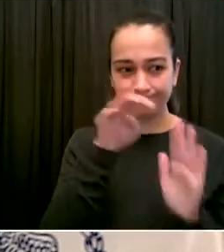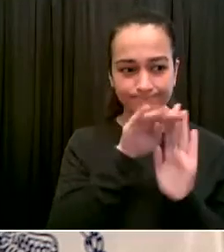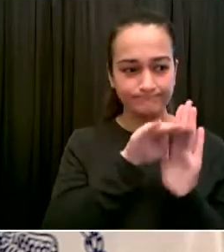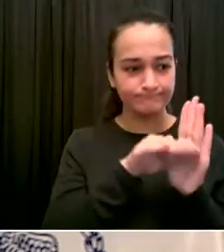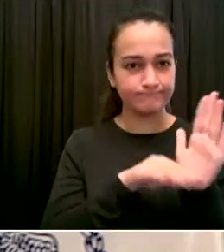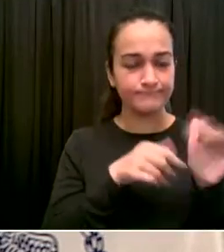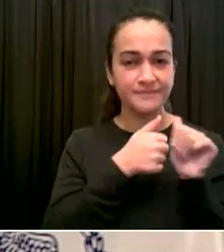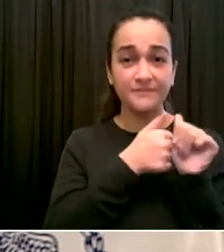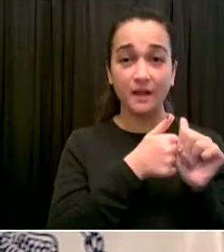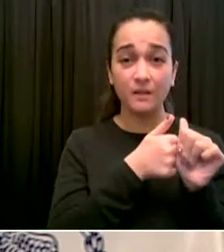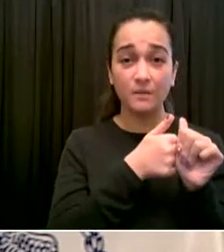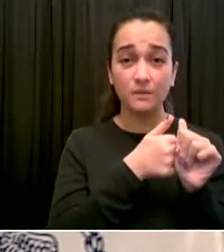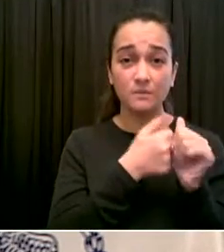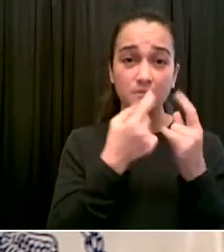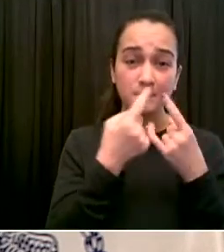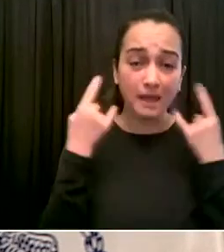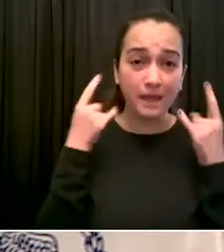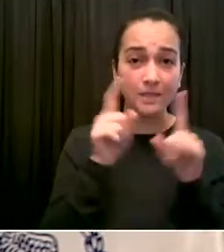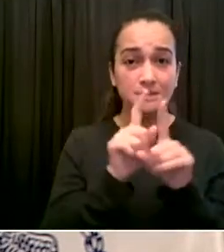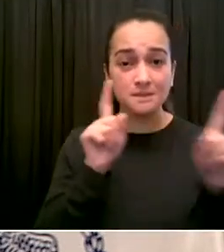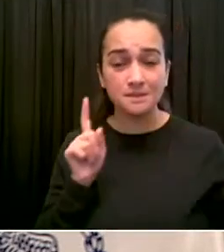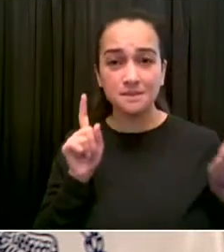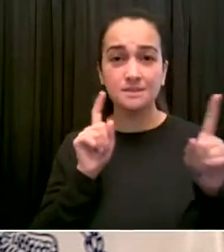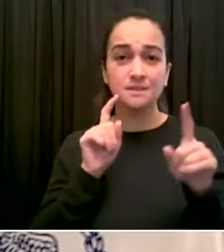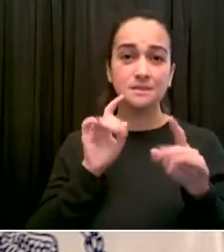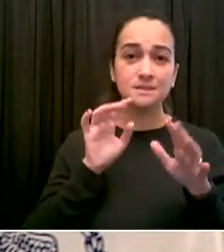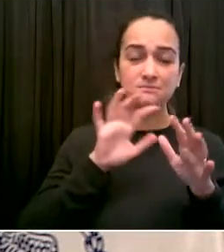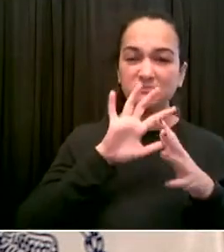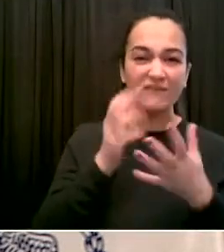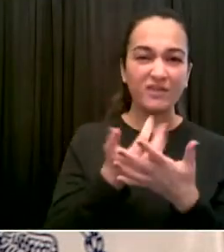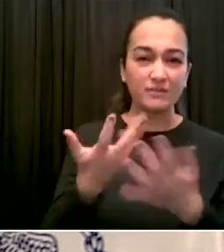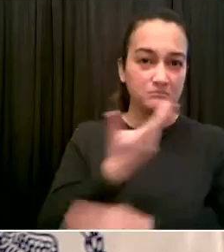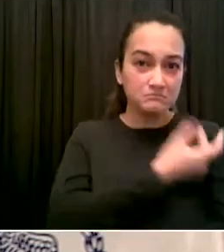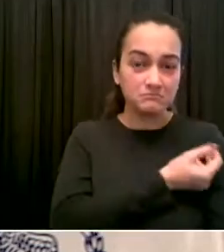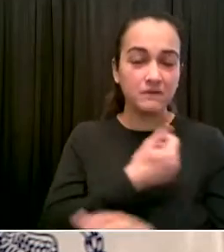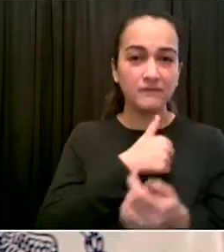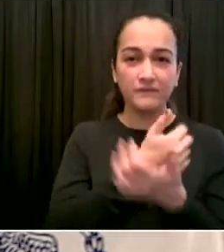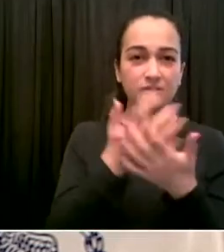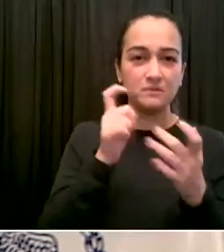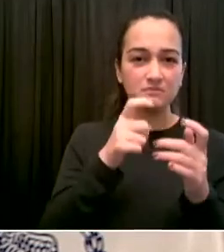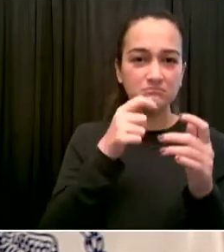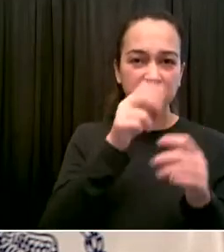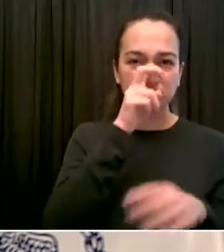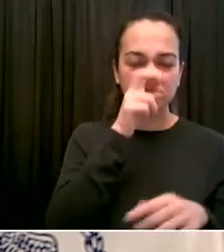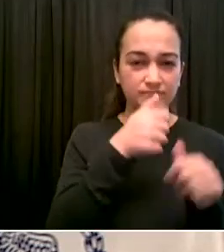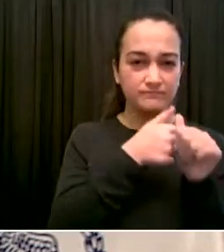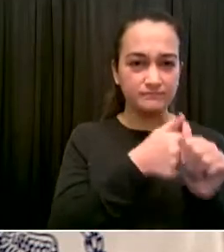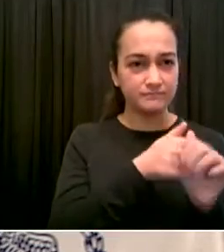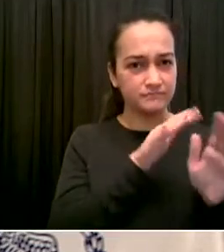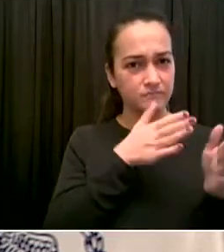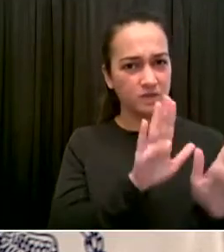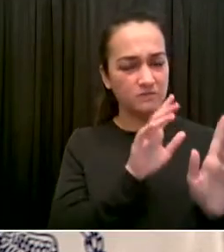FIRST FEW WEEKS. MOST IMPORTANT ANSWER TO THAT, YES, THAT IS GOING TO BE